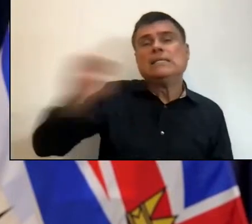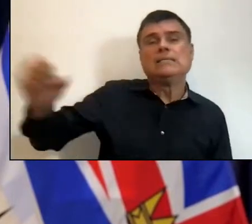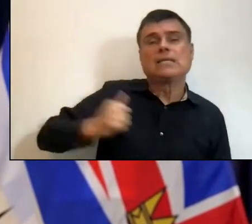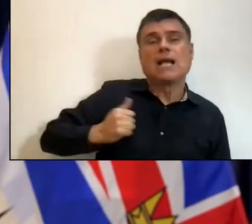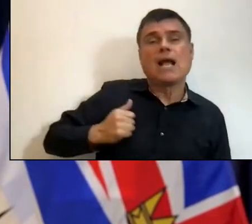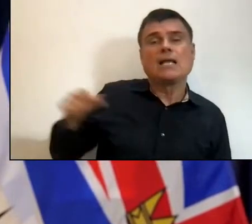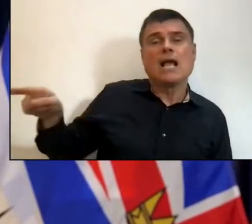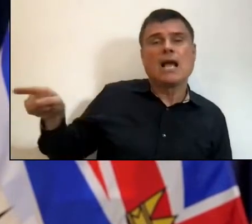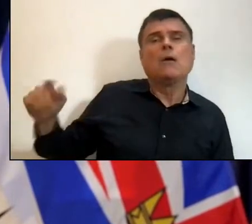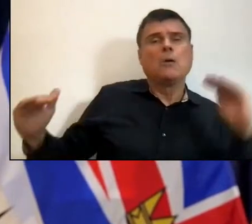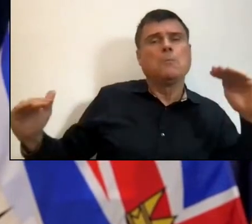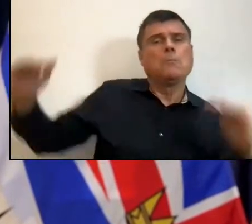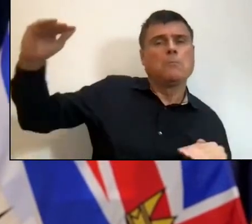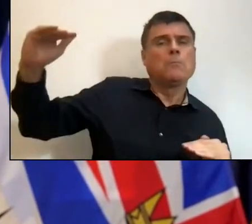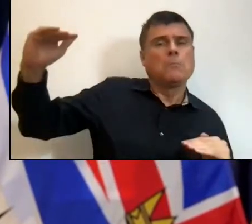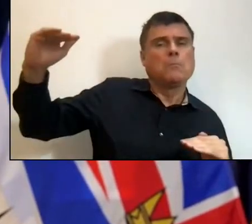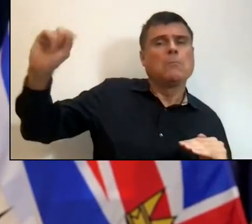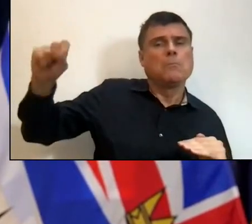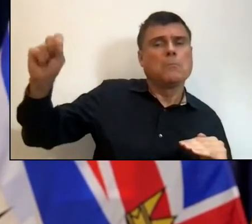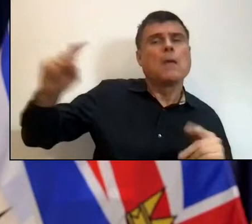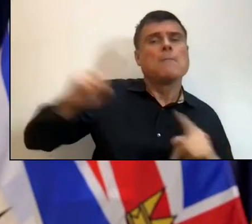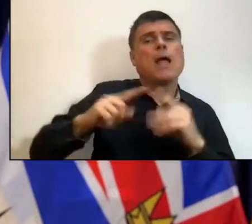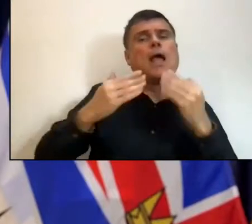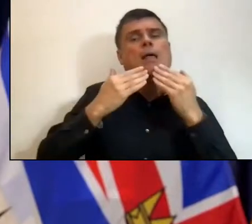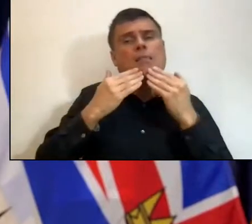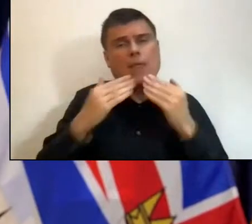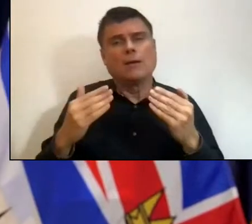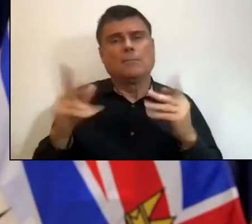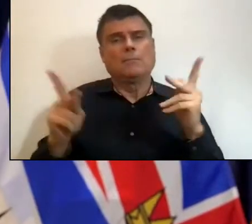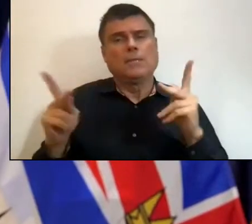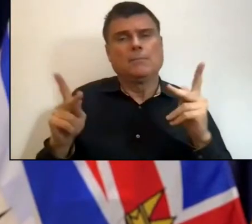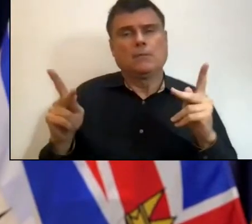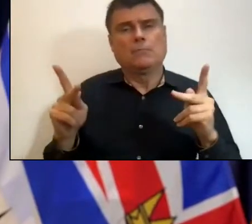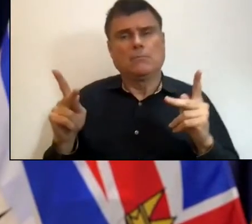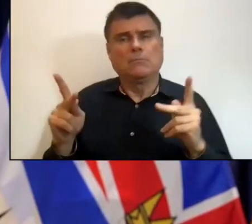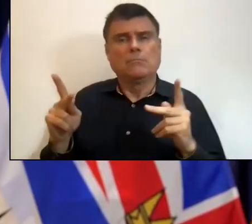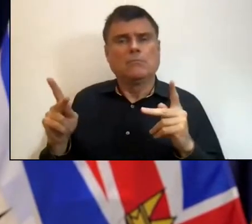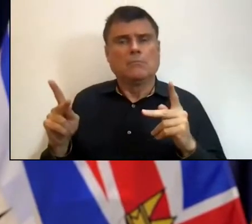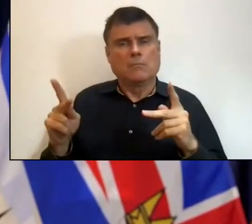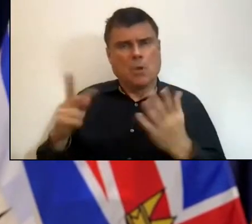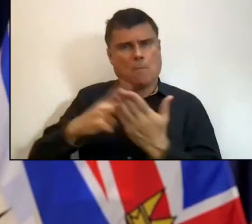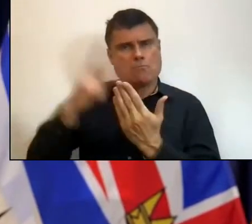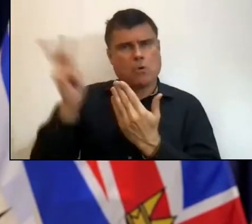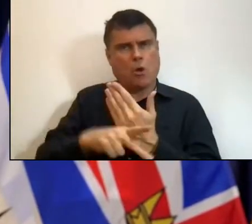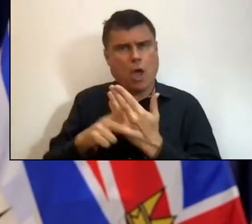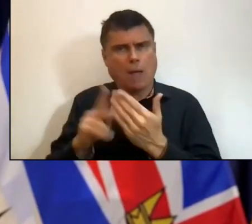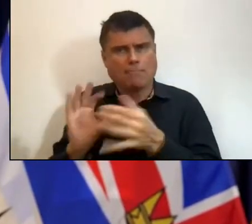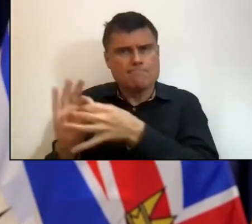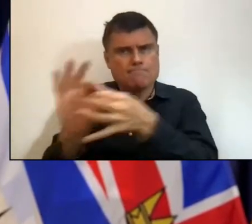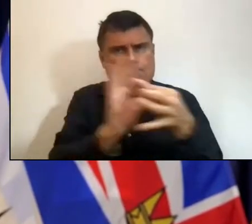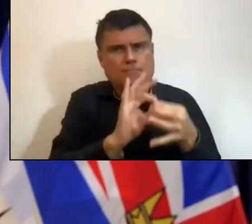the people of B.C. and we started this booster campaign